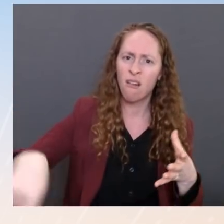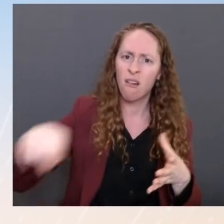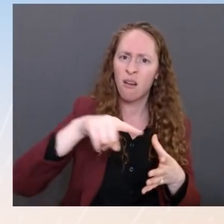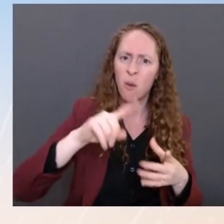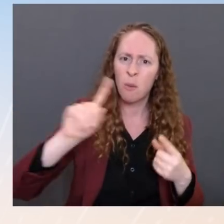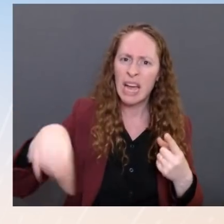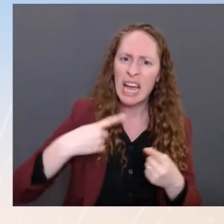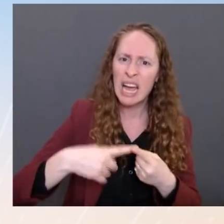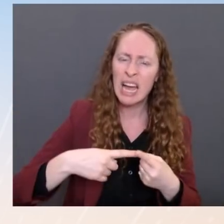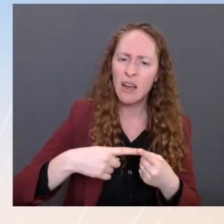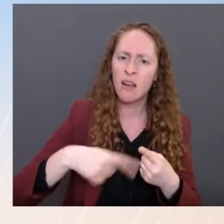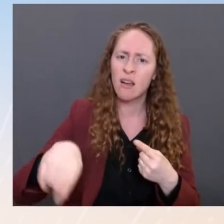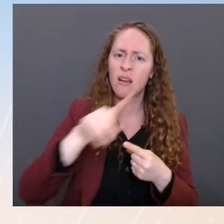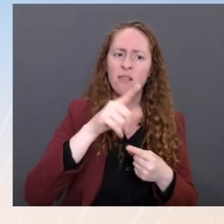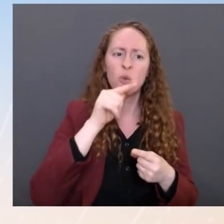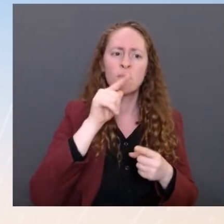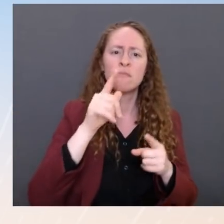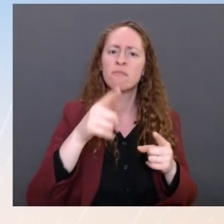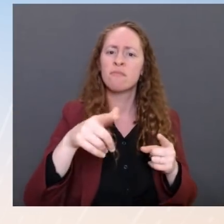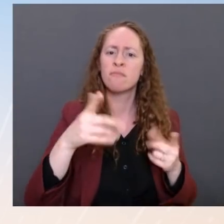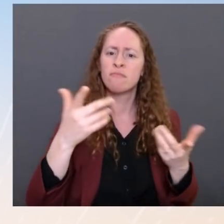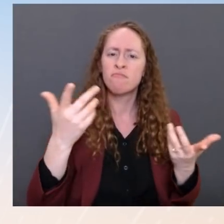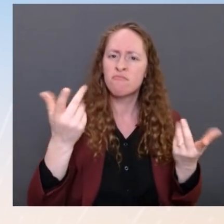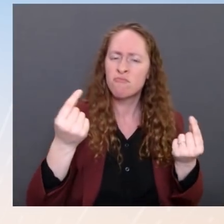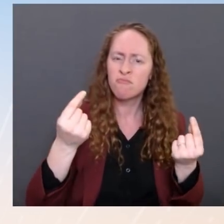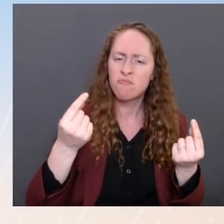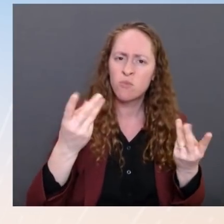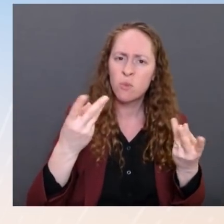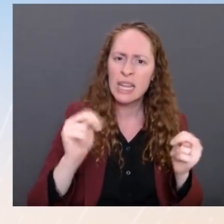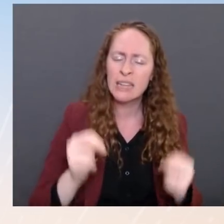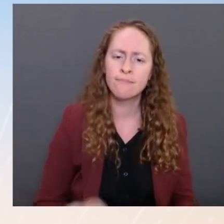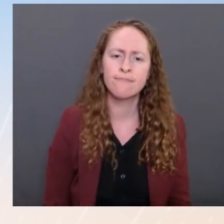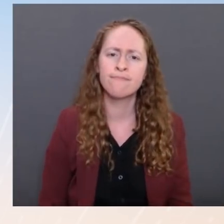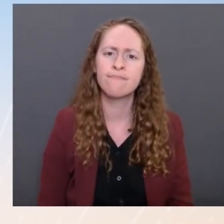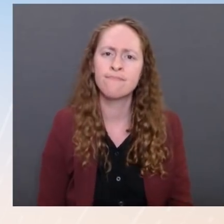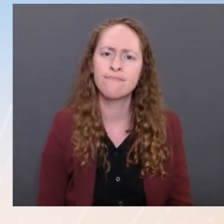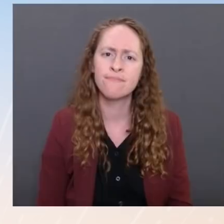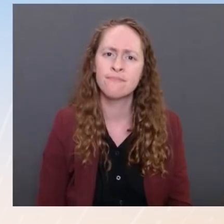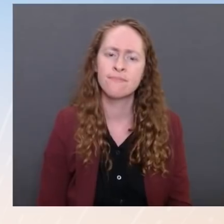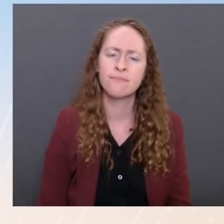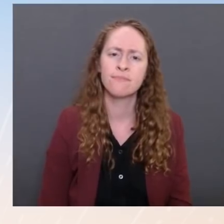even people who may not like the President may -- probably would not question his level of empathy